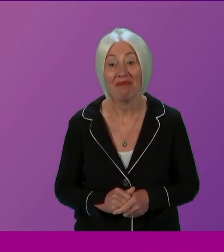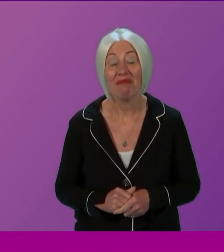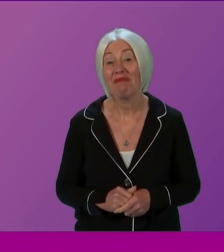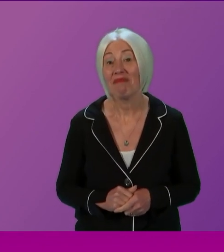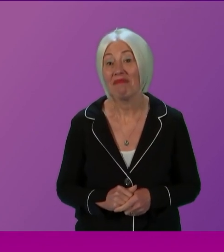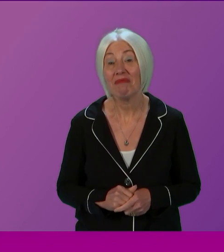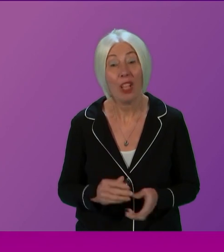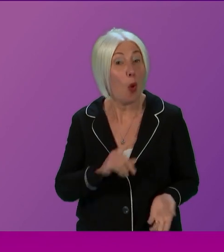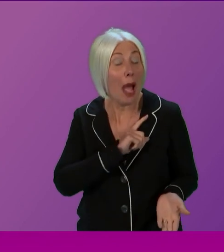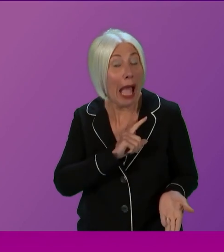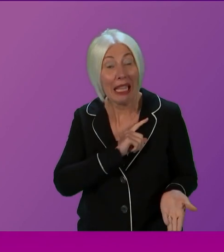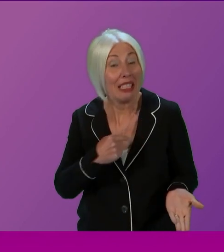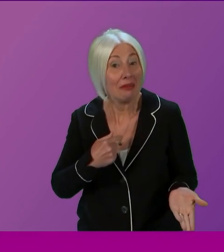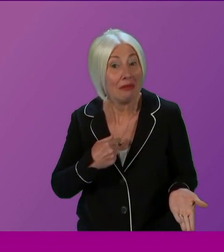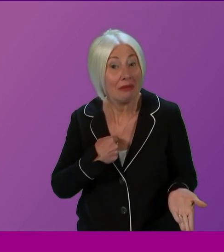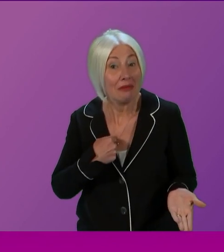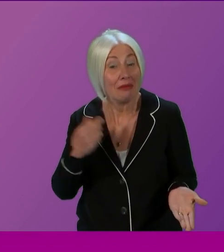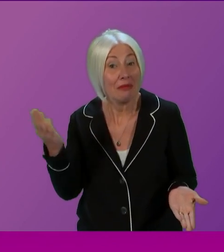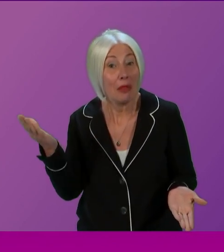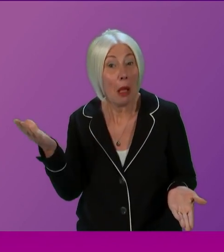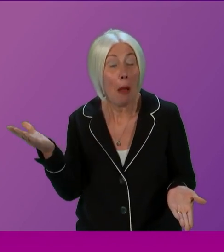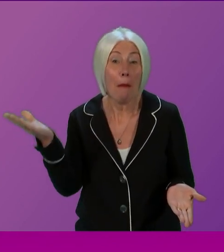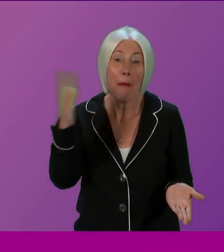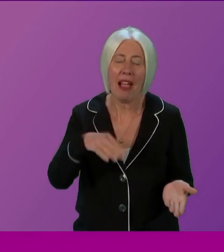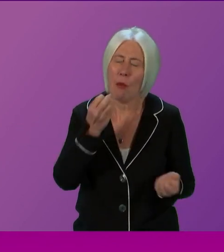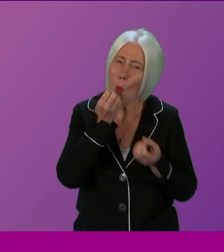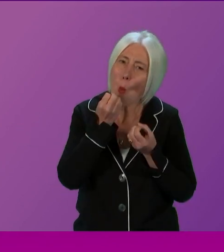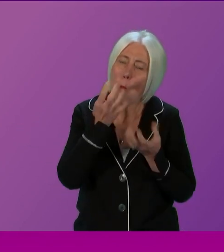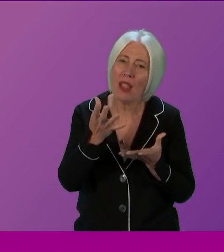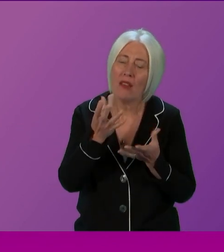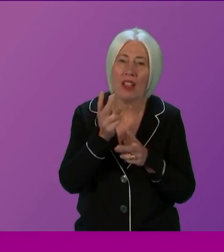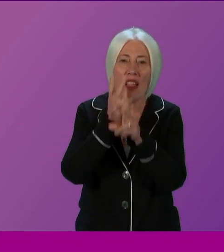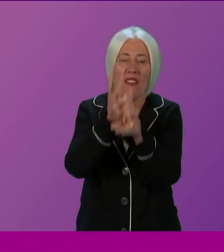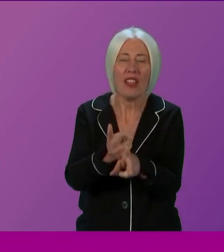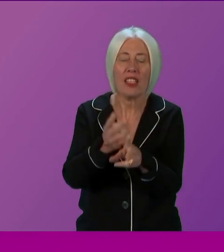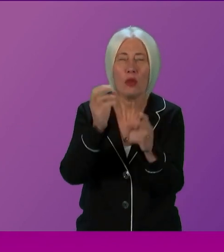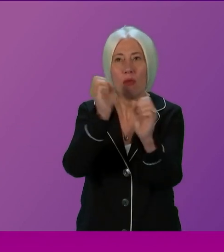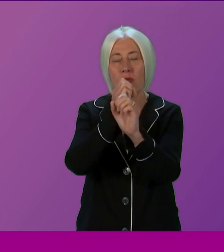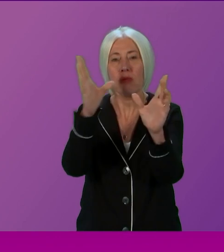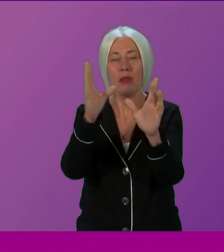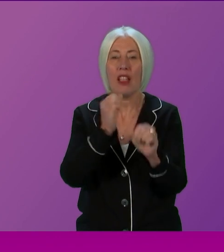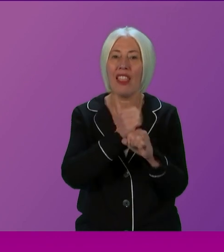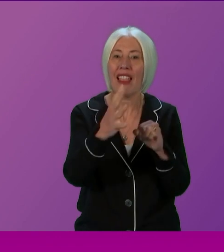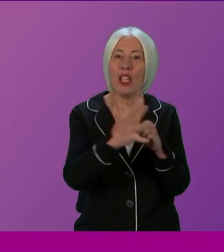I was on my way back from a wonderful visit to the inspirational Glasgow Women’s Library,